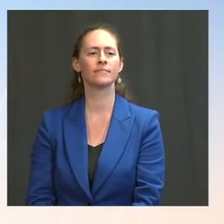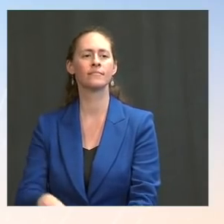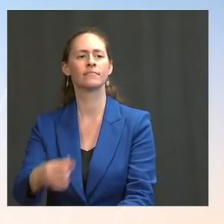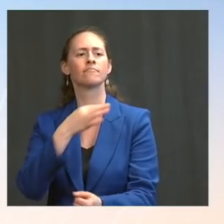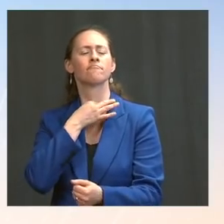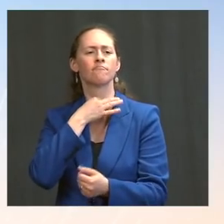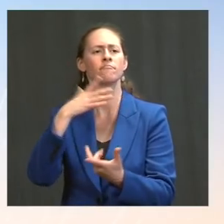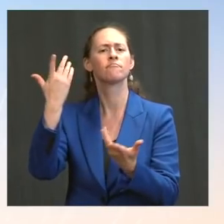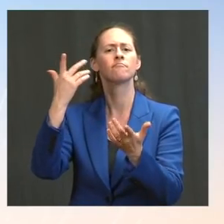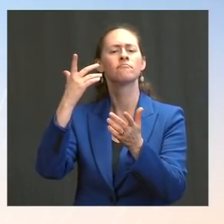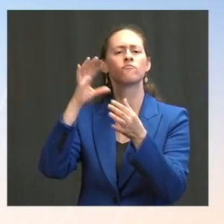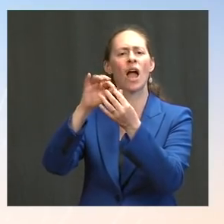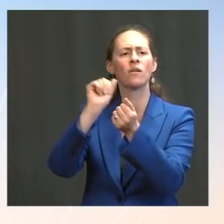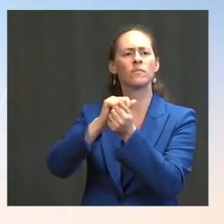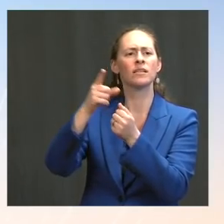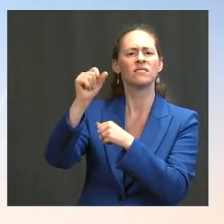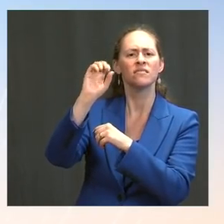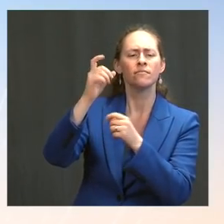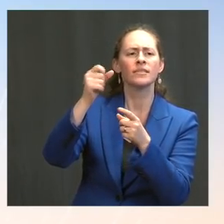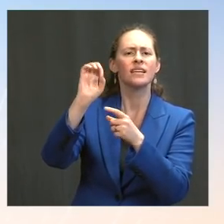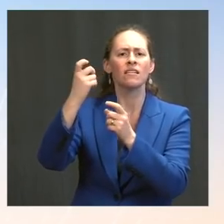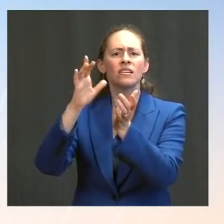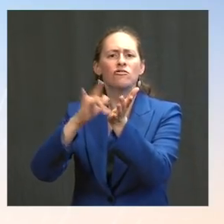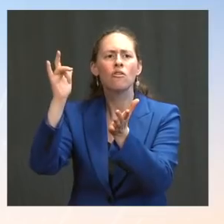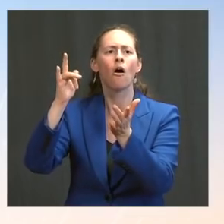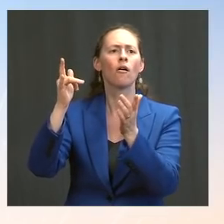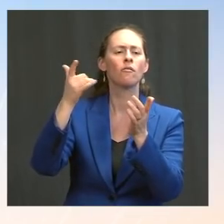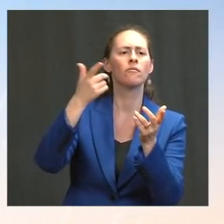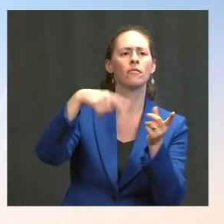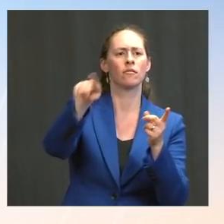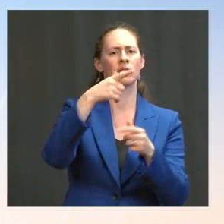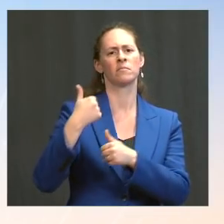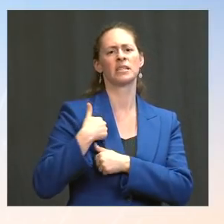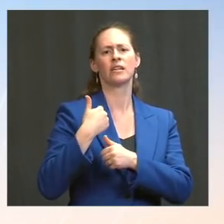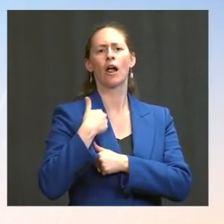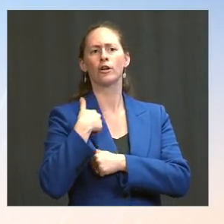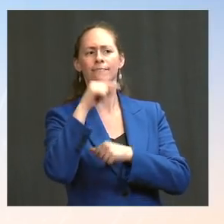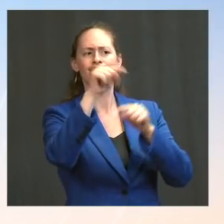and, kind of, where they are in the military chain of command: The President stopped short of where Senator Gillibrand